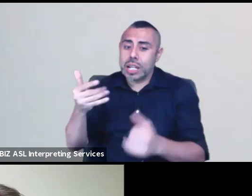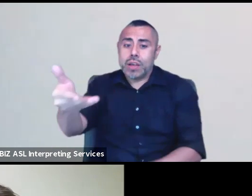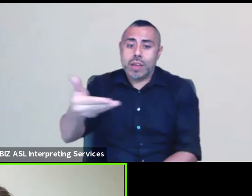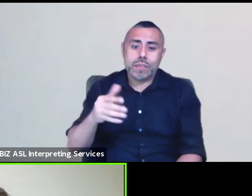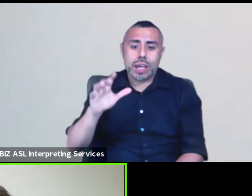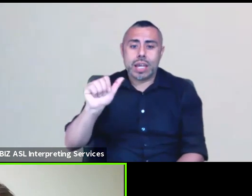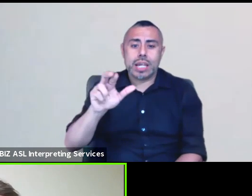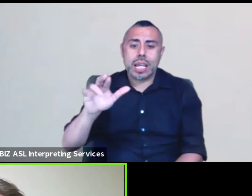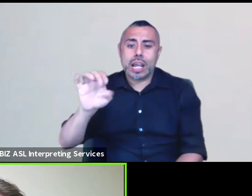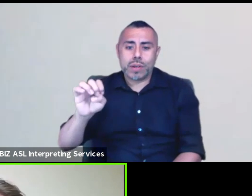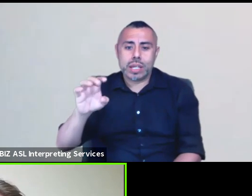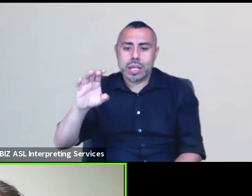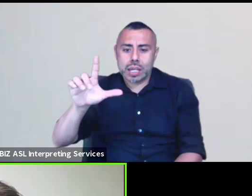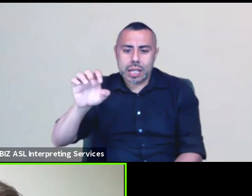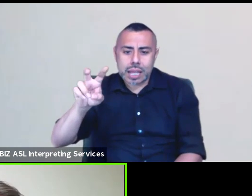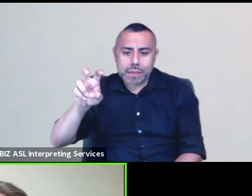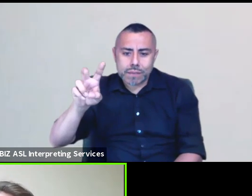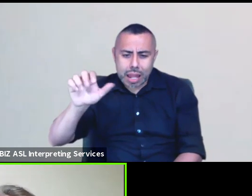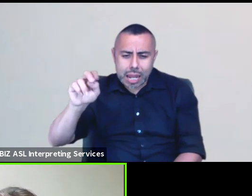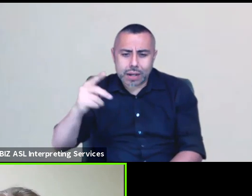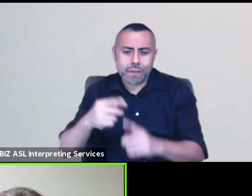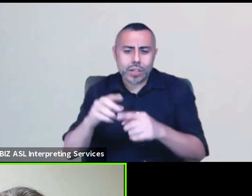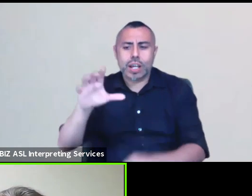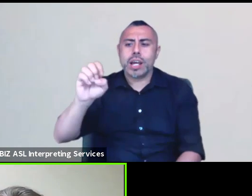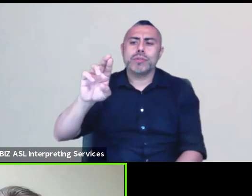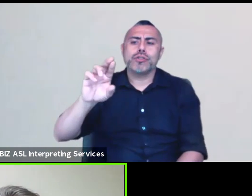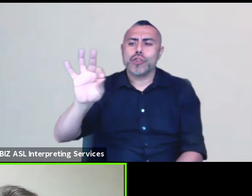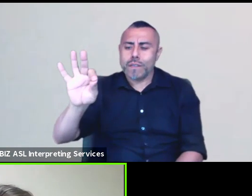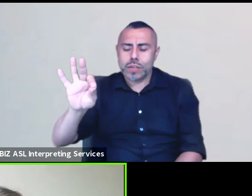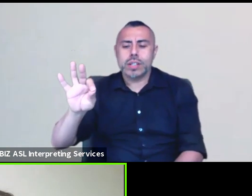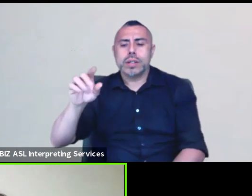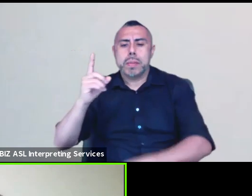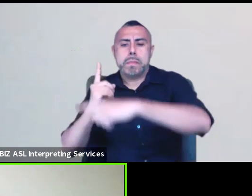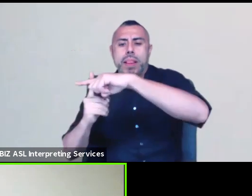Thank you everyone for your time. Thank you to HowlRound and all of the people